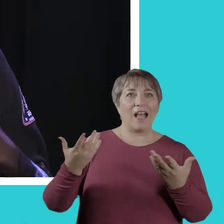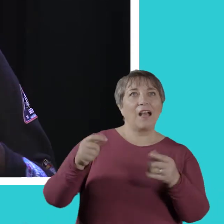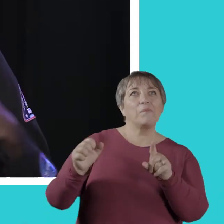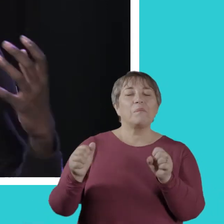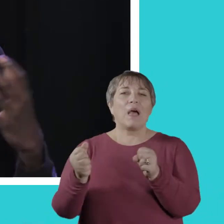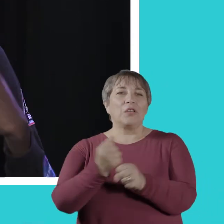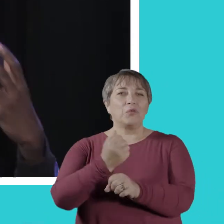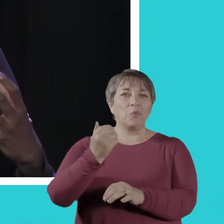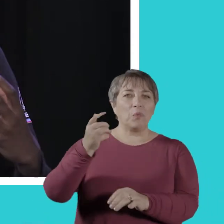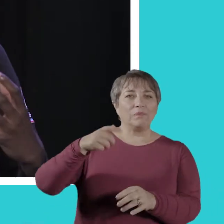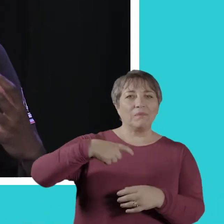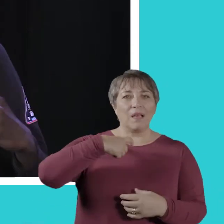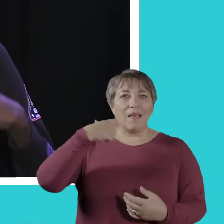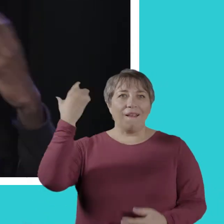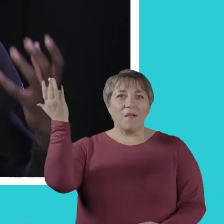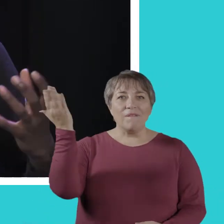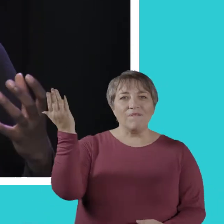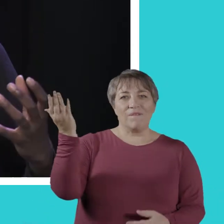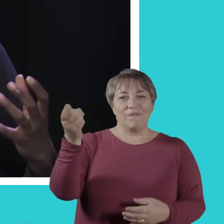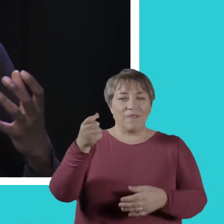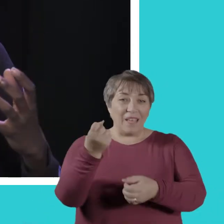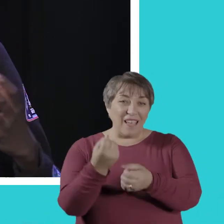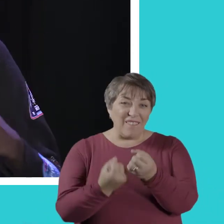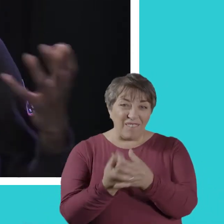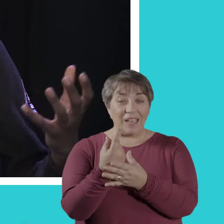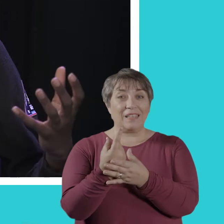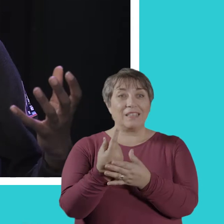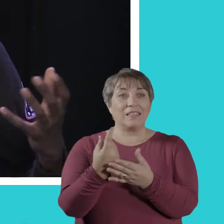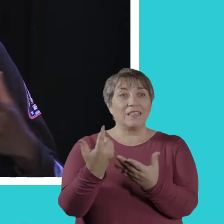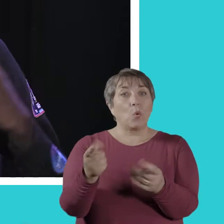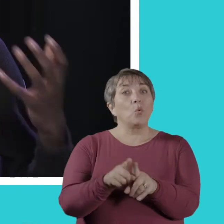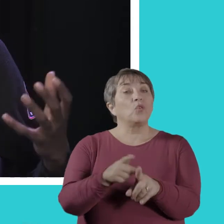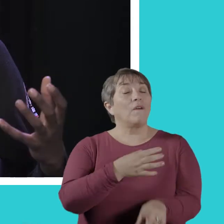also acting and presenting too while running my business. Also and volunteering for amazing youth